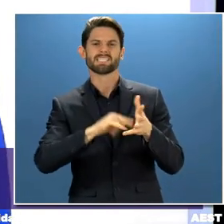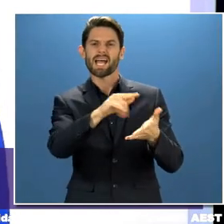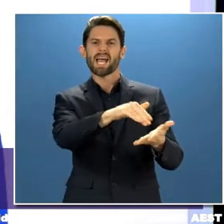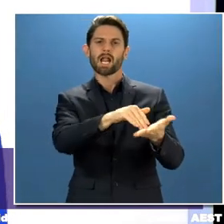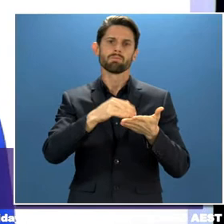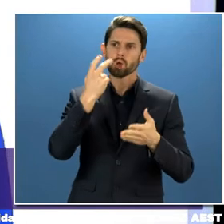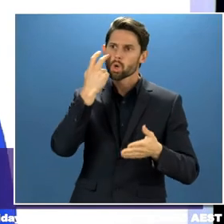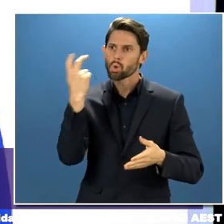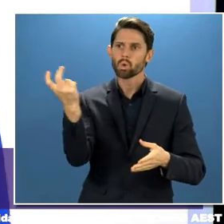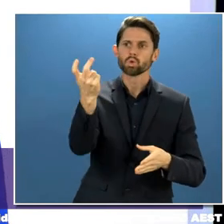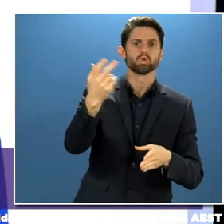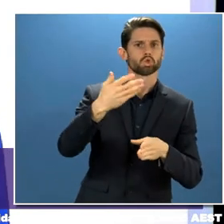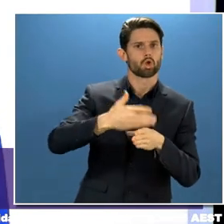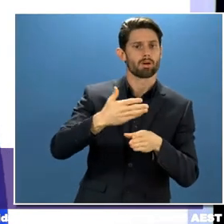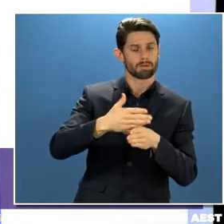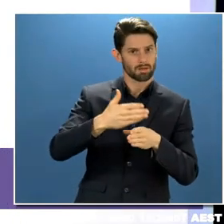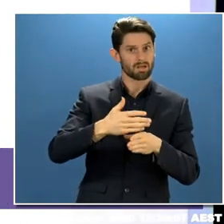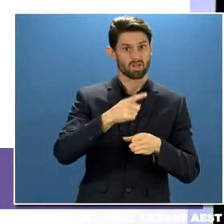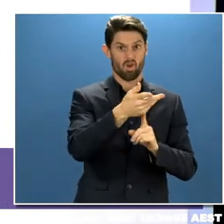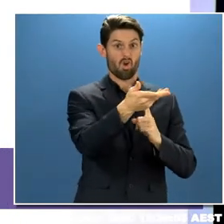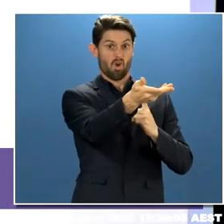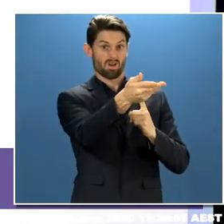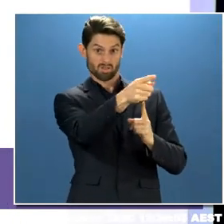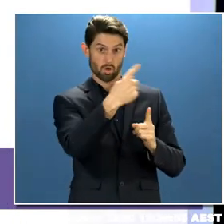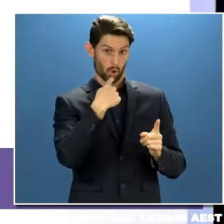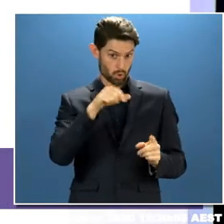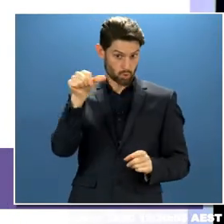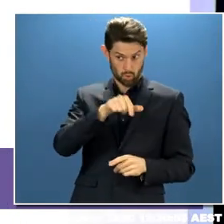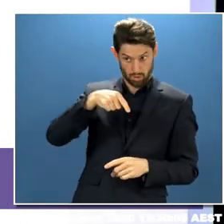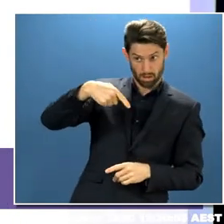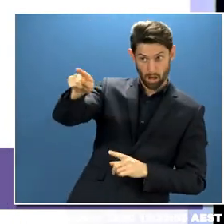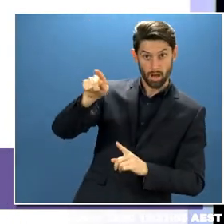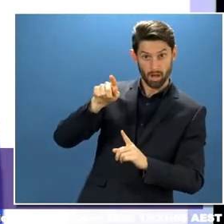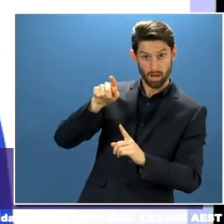And some jobs you've said no to because they wanted you to work